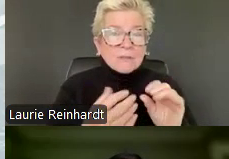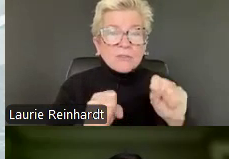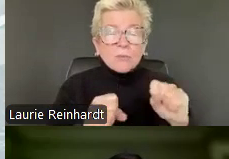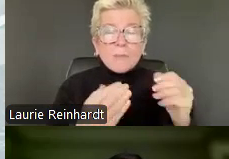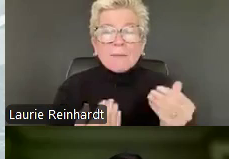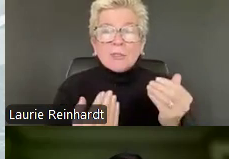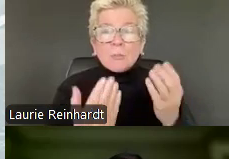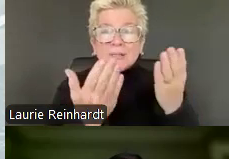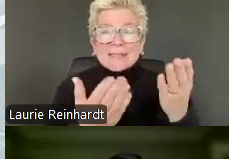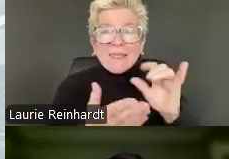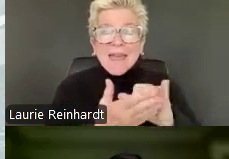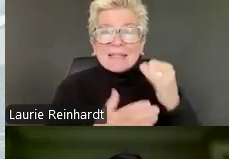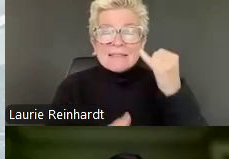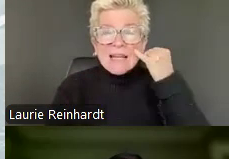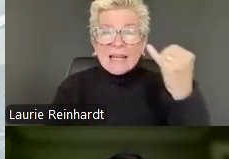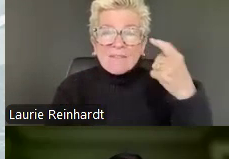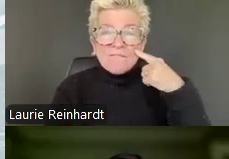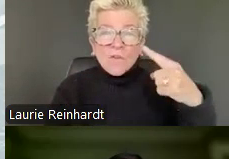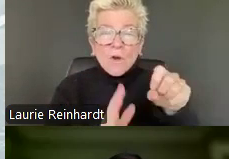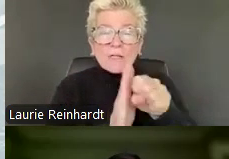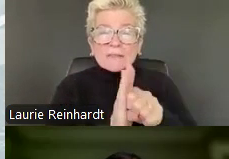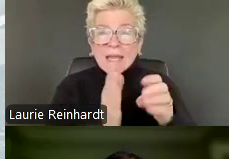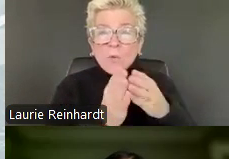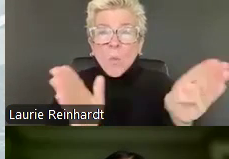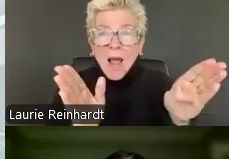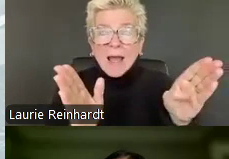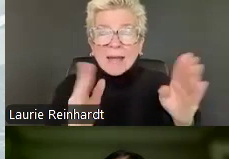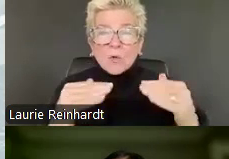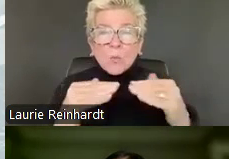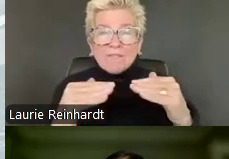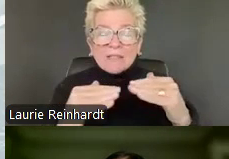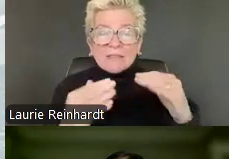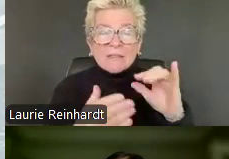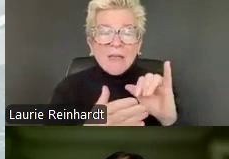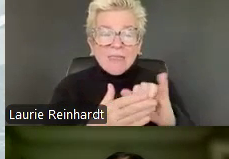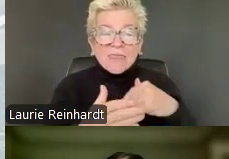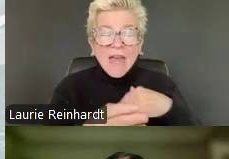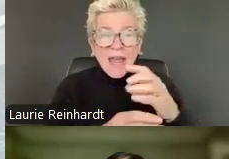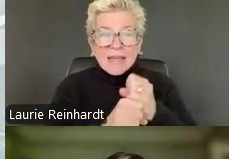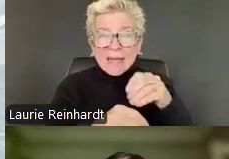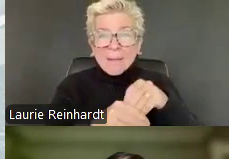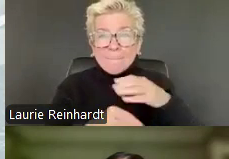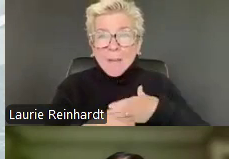that as an idea for Statewide equivalency that also comes to my office, where OSPI